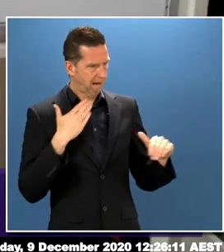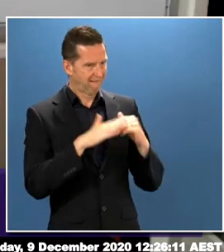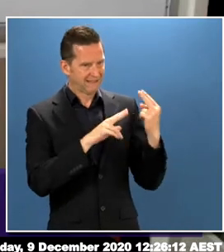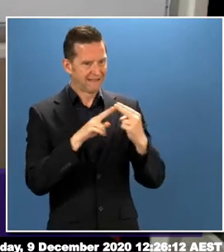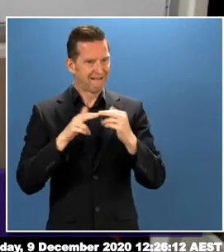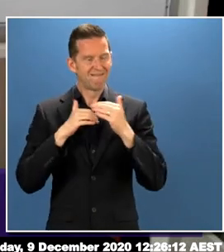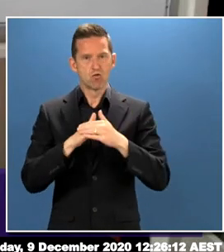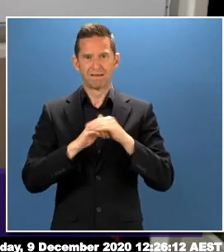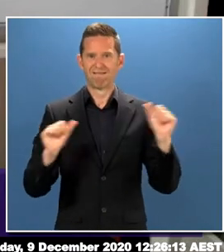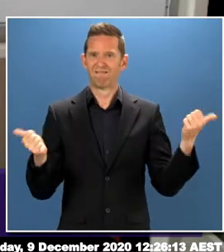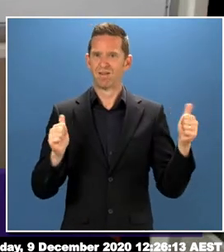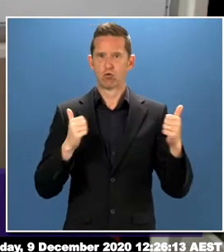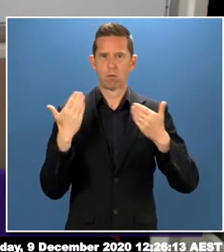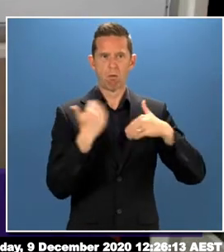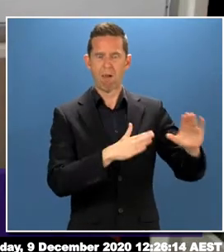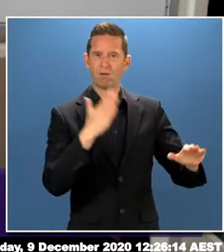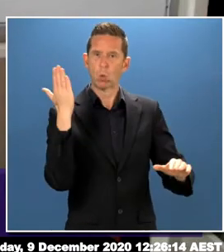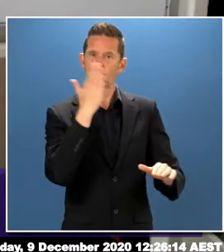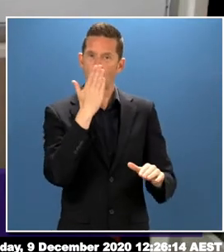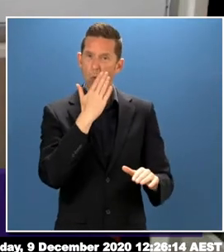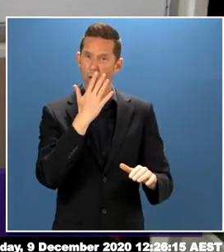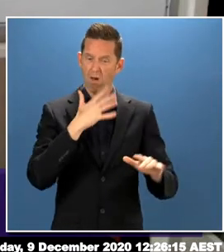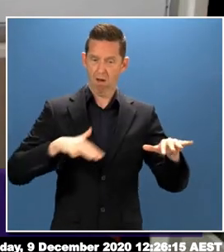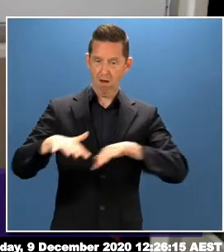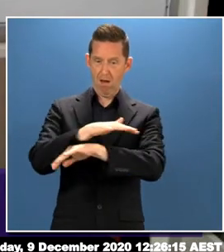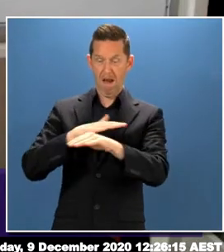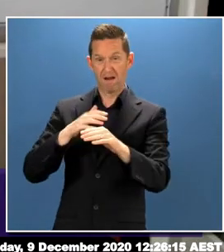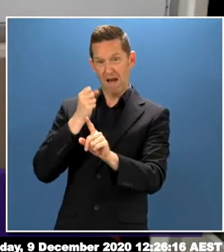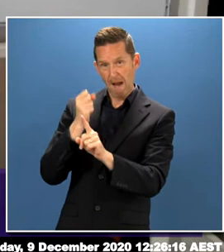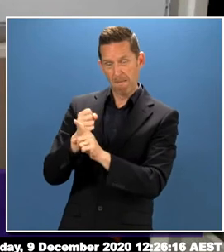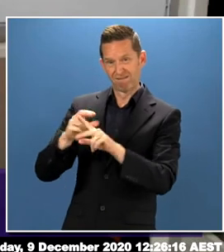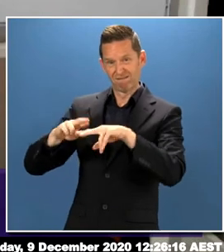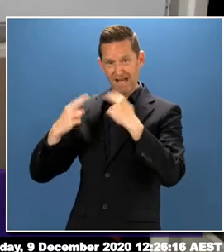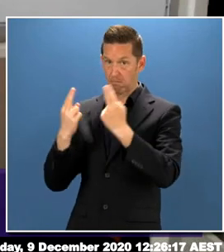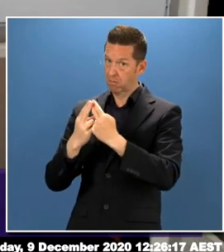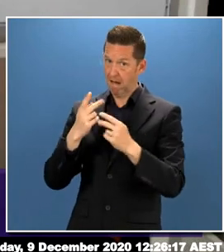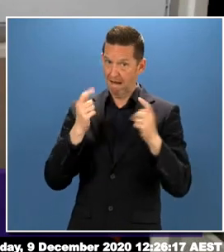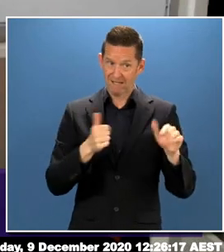So the whole family dynamic changes post-year 12, and the family take back